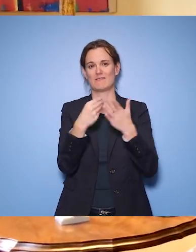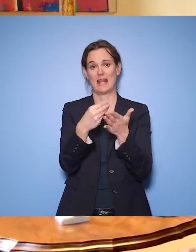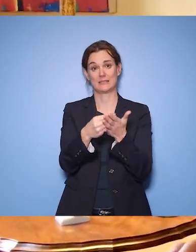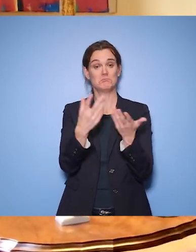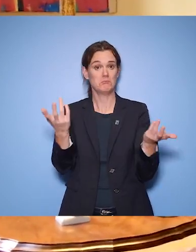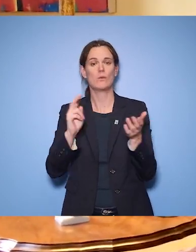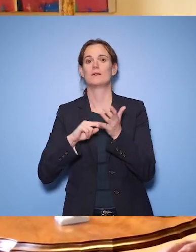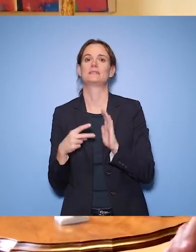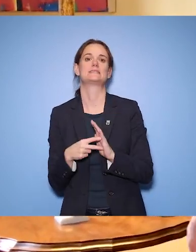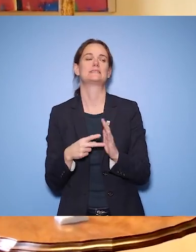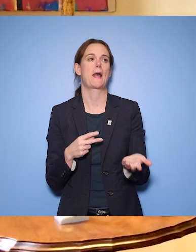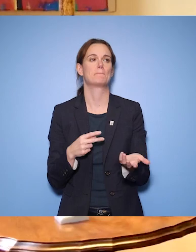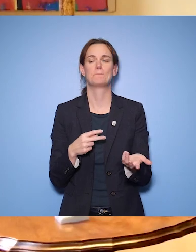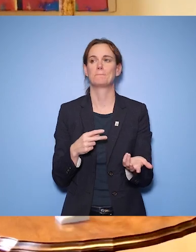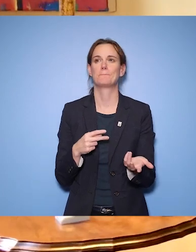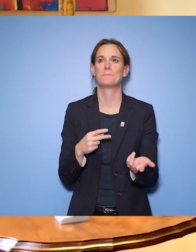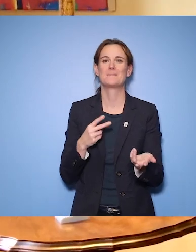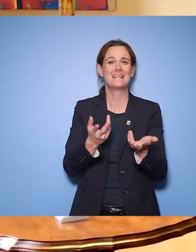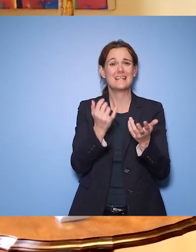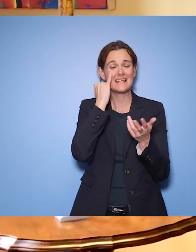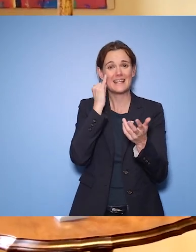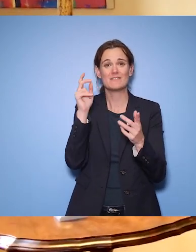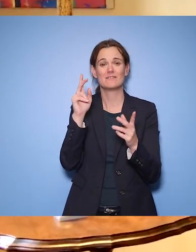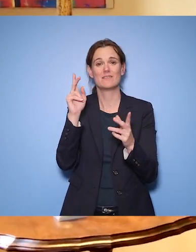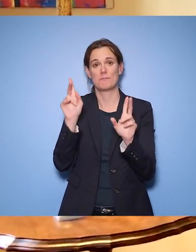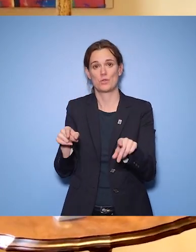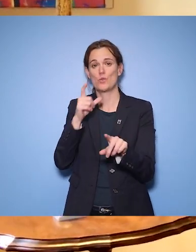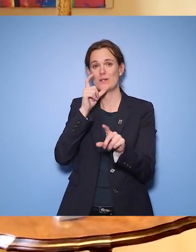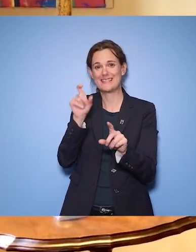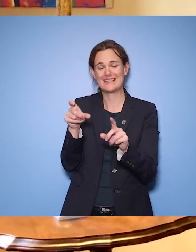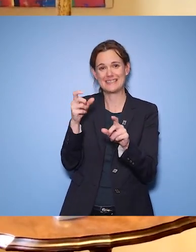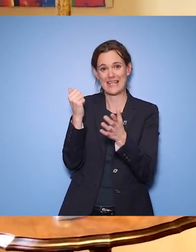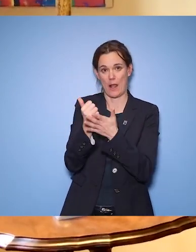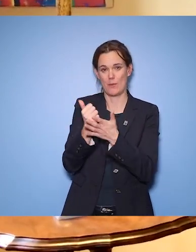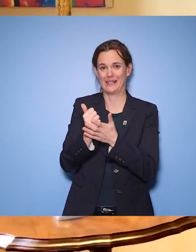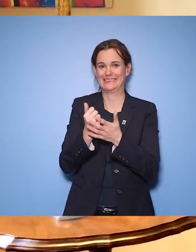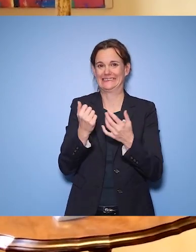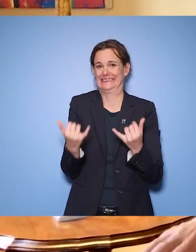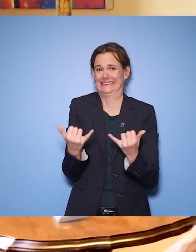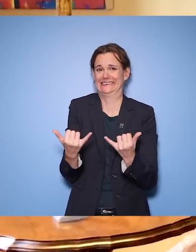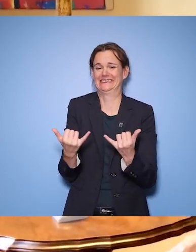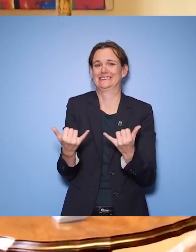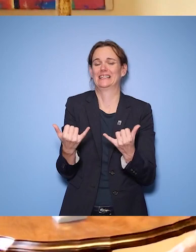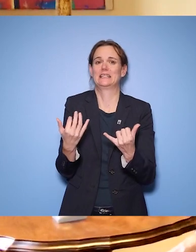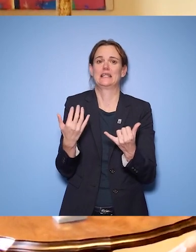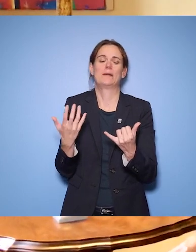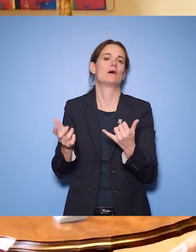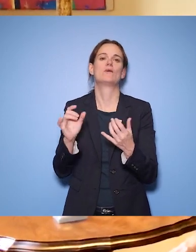means giving people the funds and the support they need, both quickly and even more